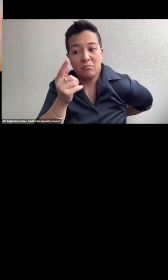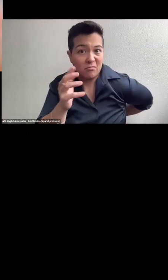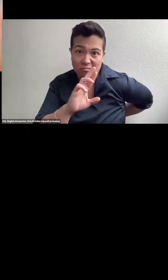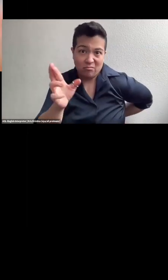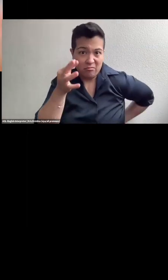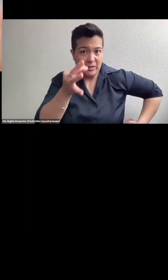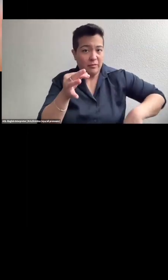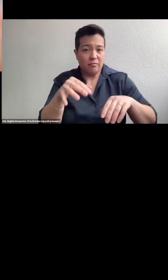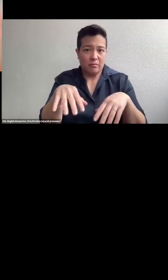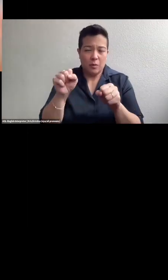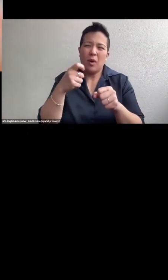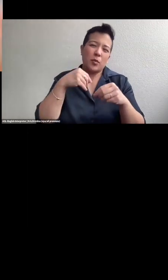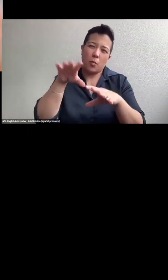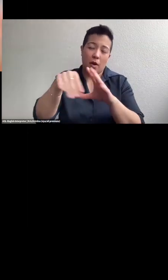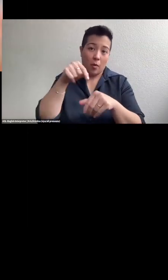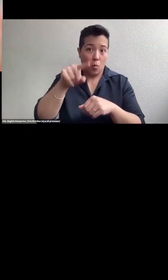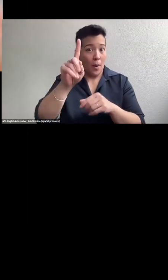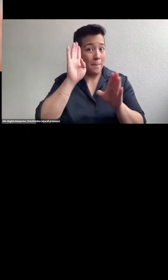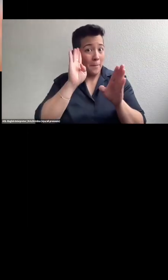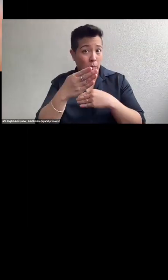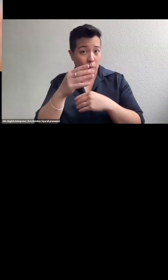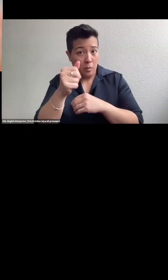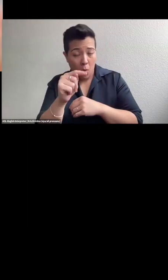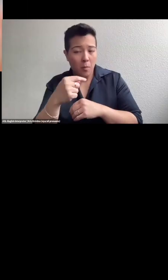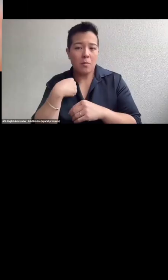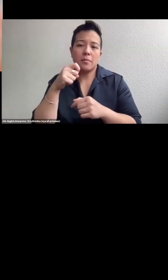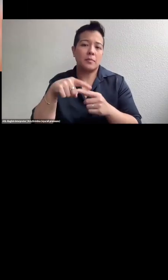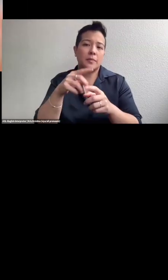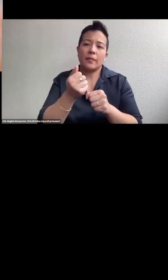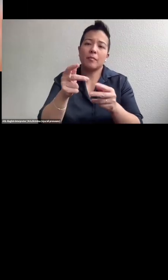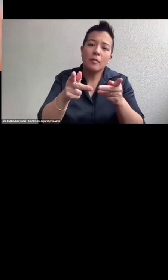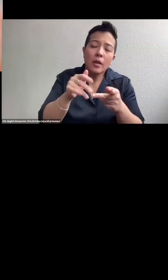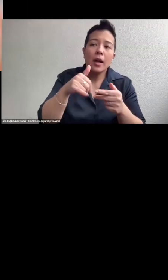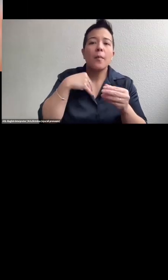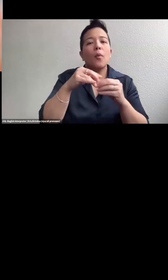out of this one bedroom apartment. We have to get a place that has more than one bedroom.